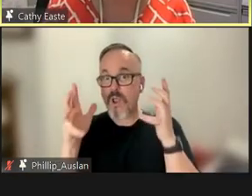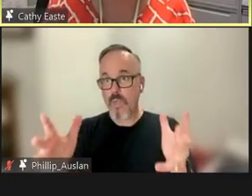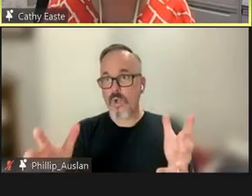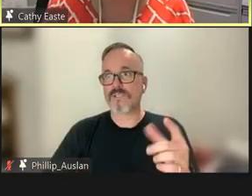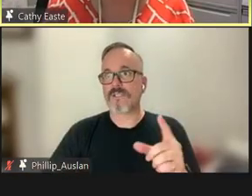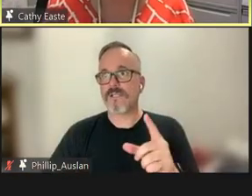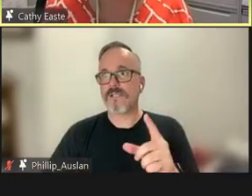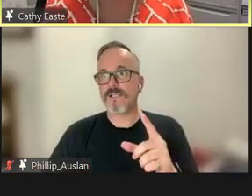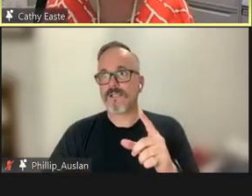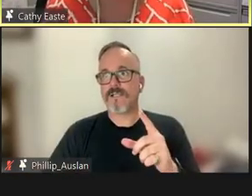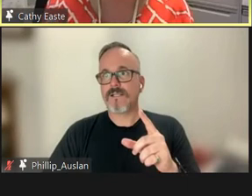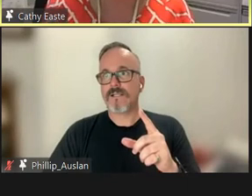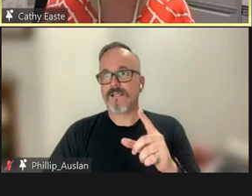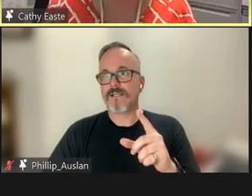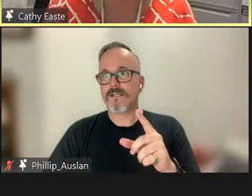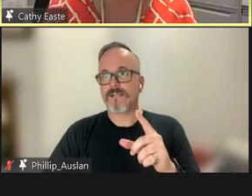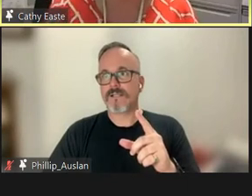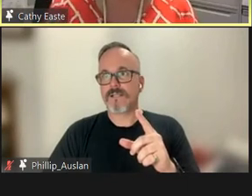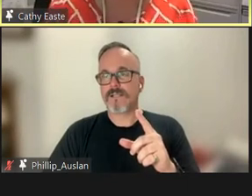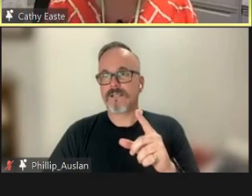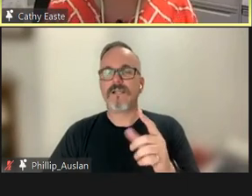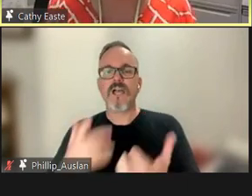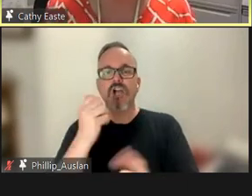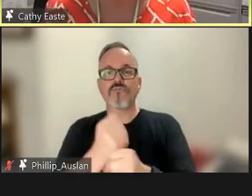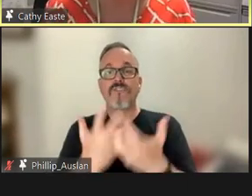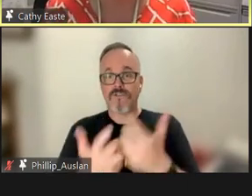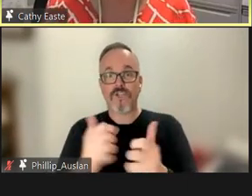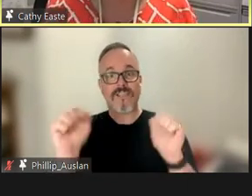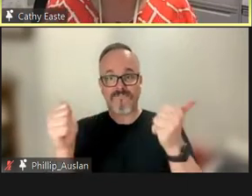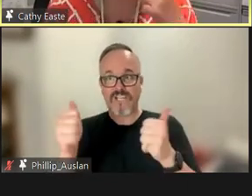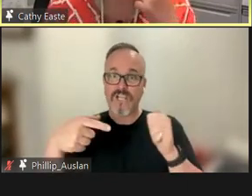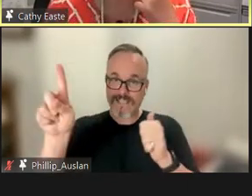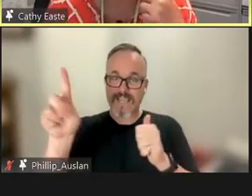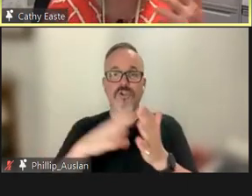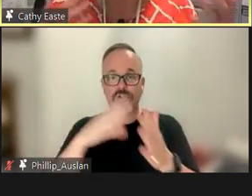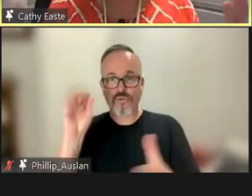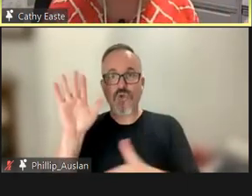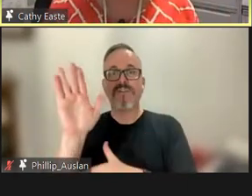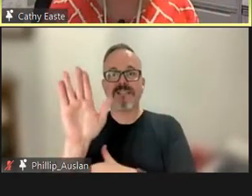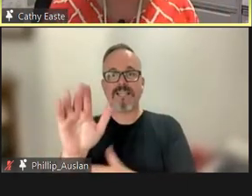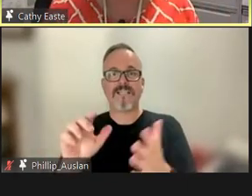sent a student over to Cambodia for an overseas non-compulsory exercise. So we had to think out